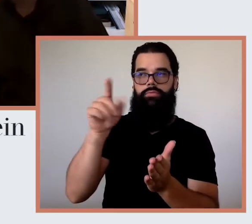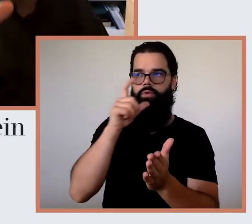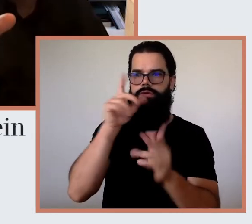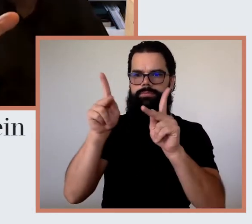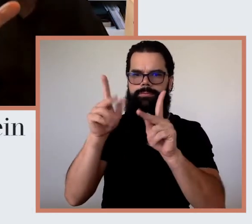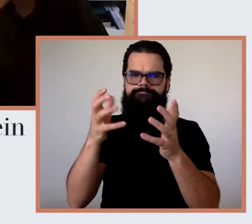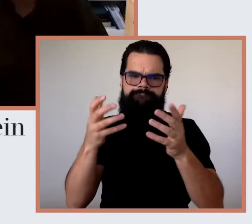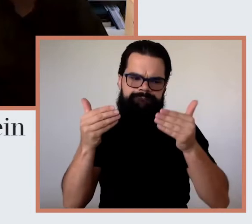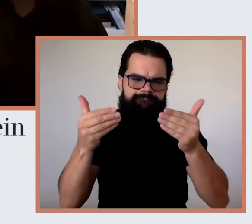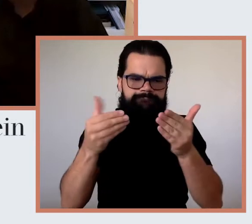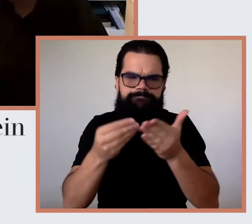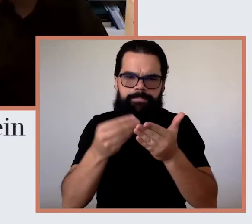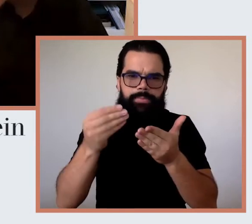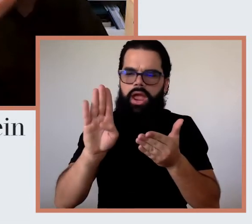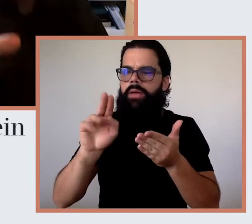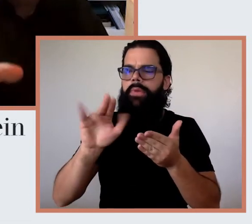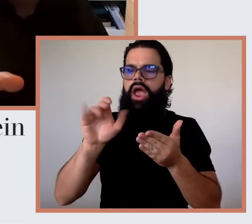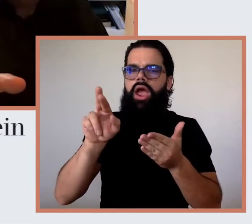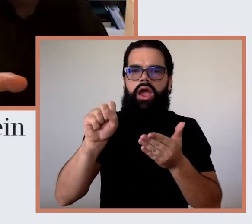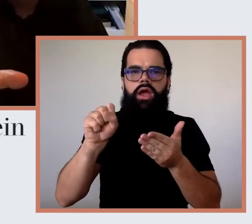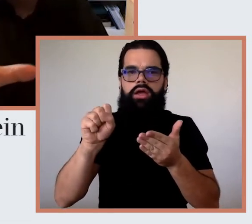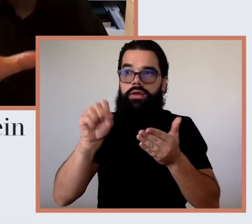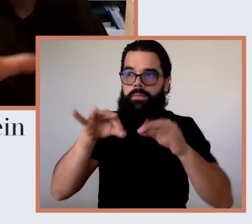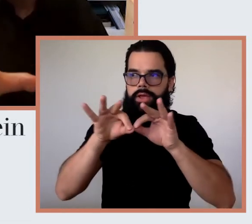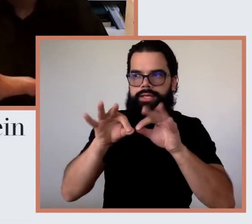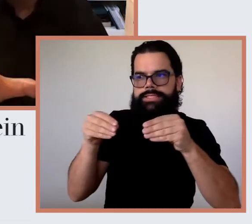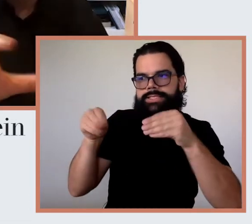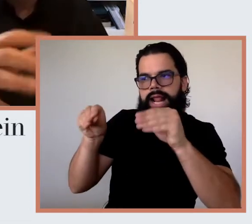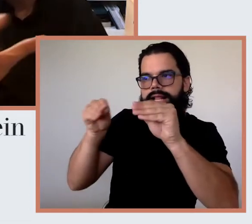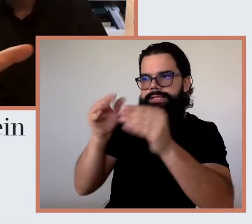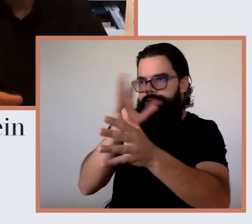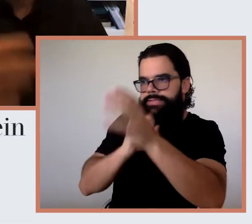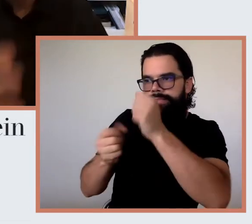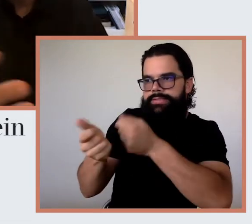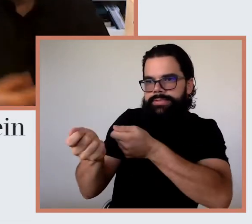executives, buyers out there, not so much sellers because sellers are always trying